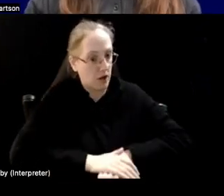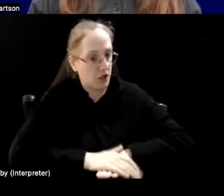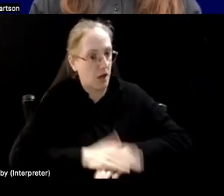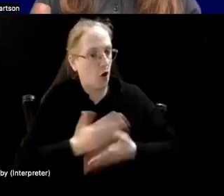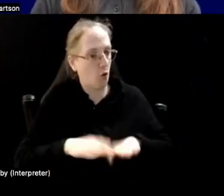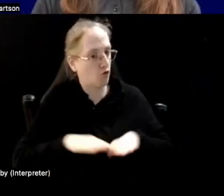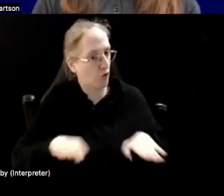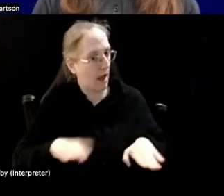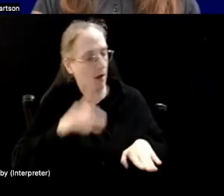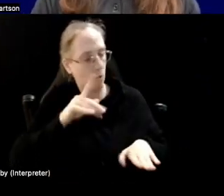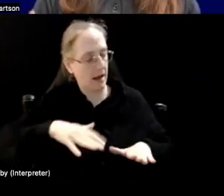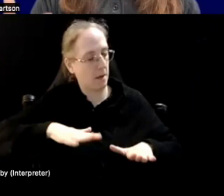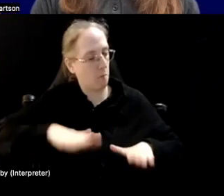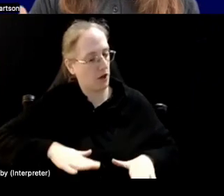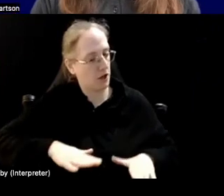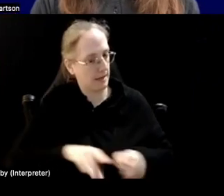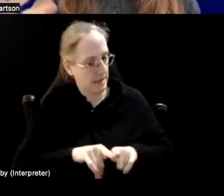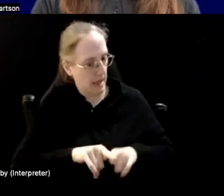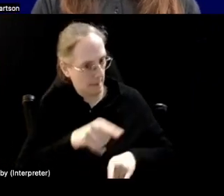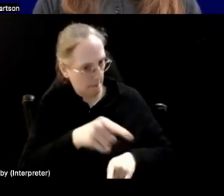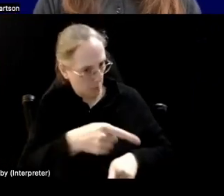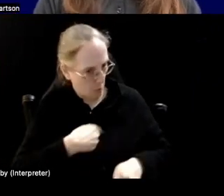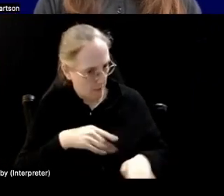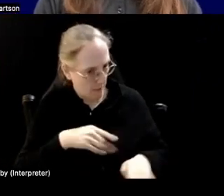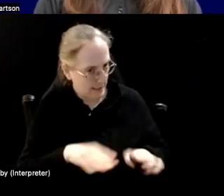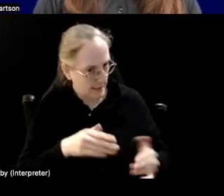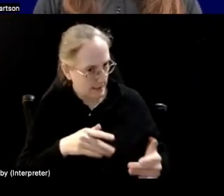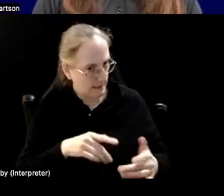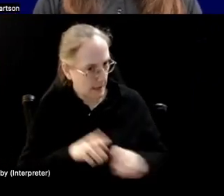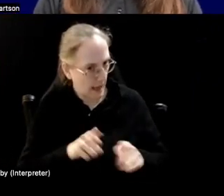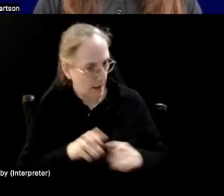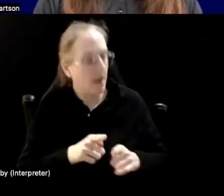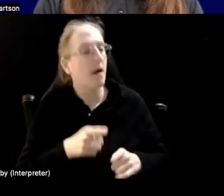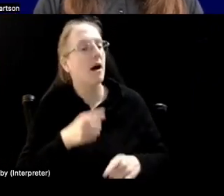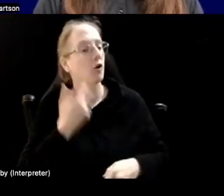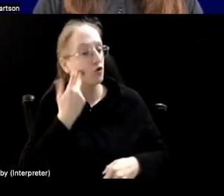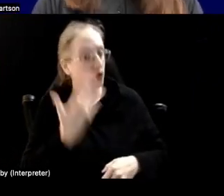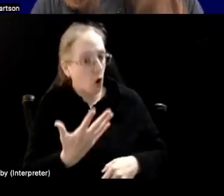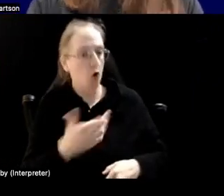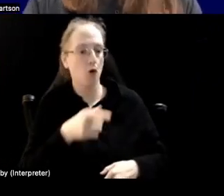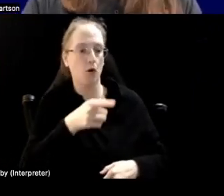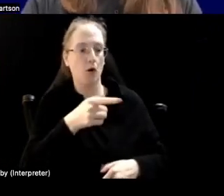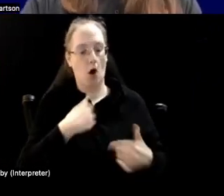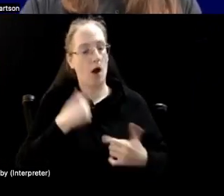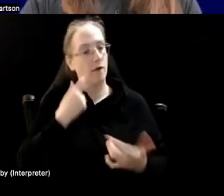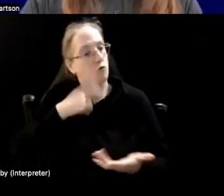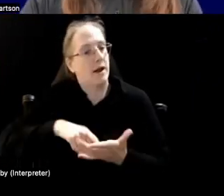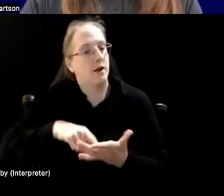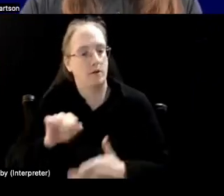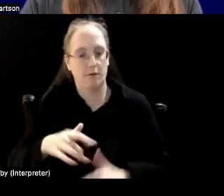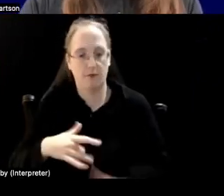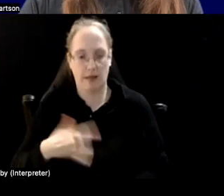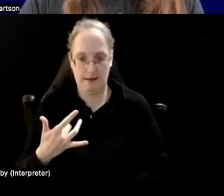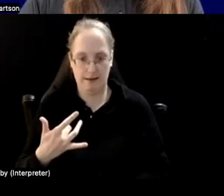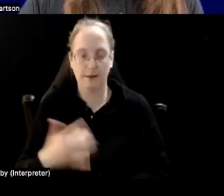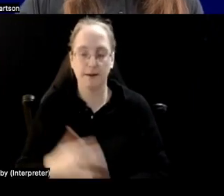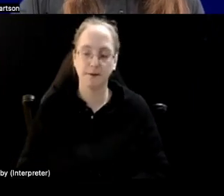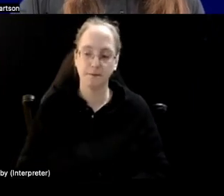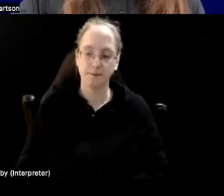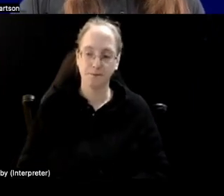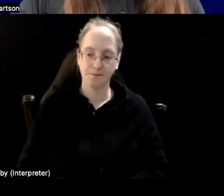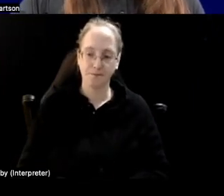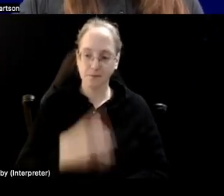and we can say "I have noticed what you are feeling". So, it's possible to attune even if you